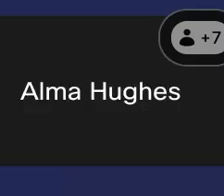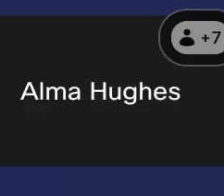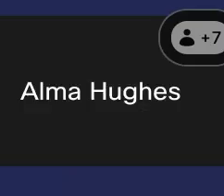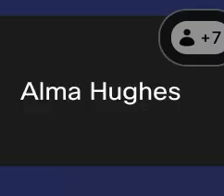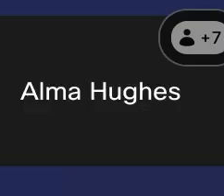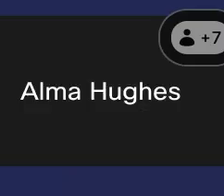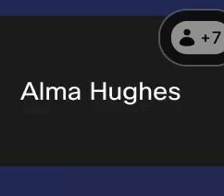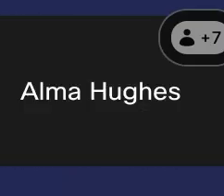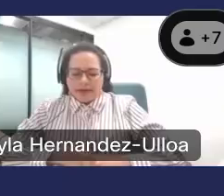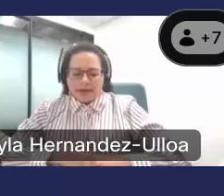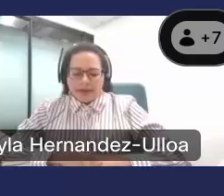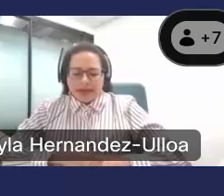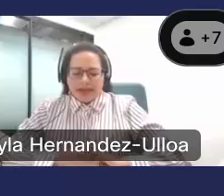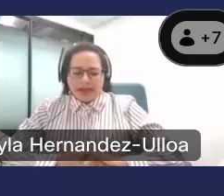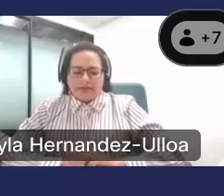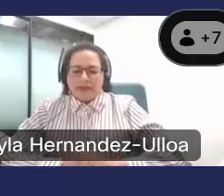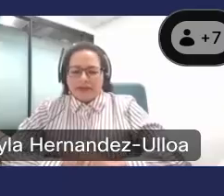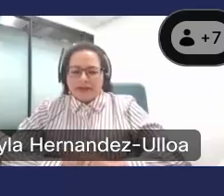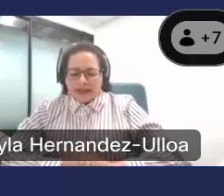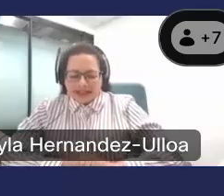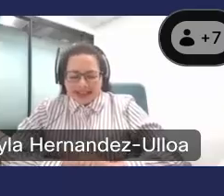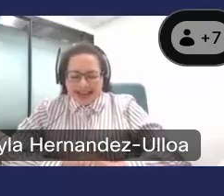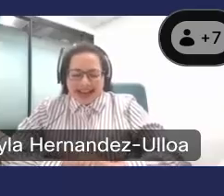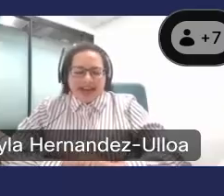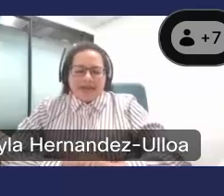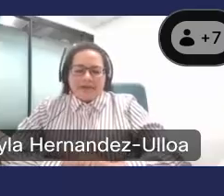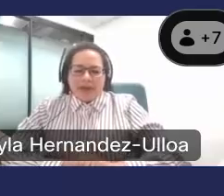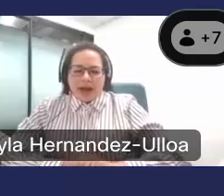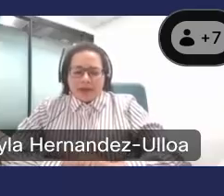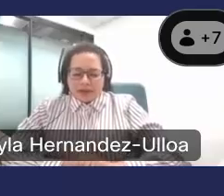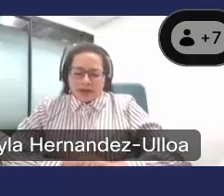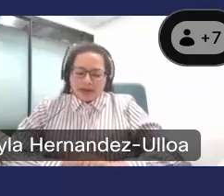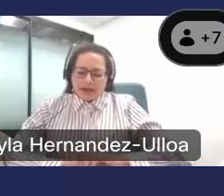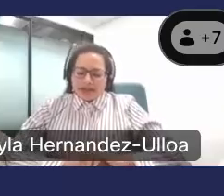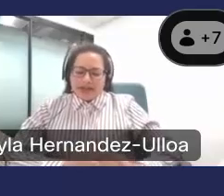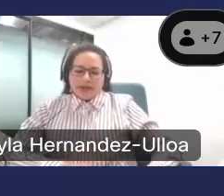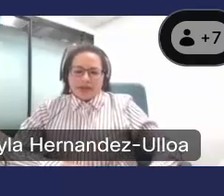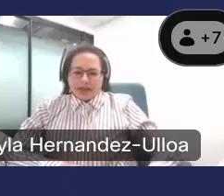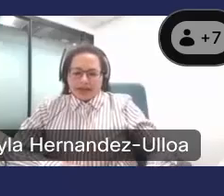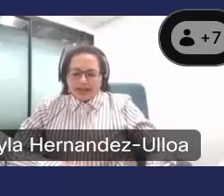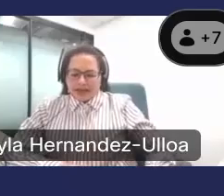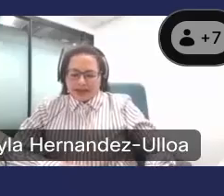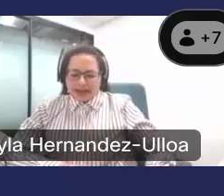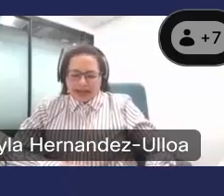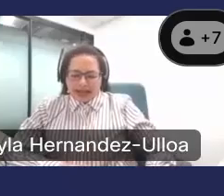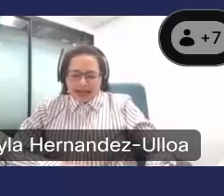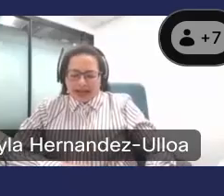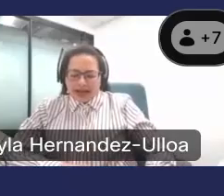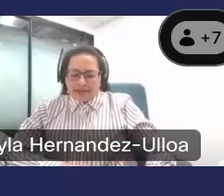I want to thank Alma for the brief introduction, and I want to welcome and thank you for joining us here today.